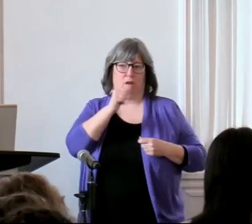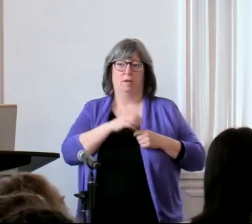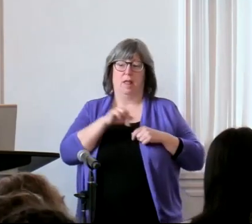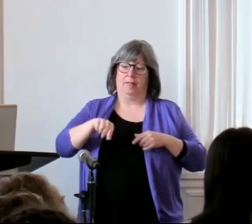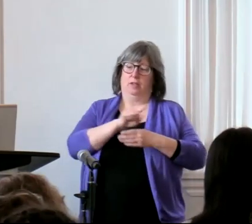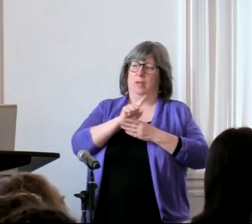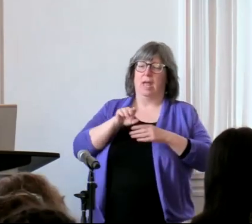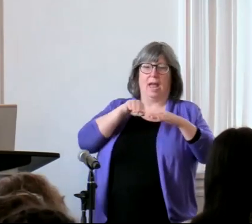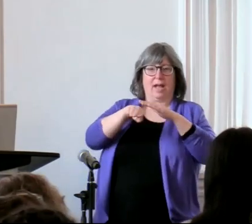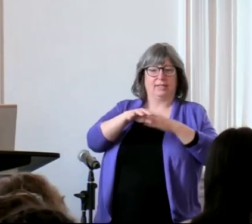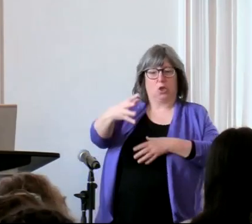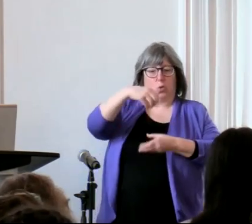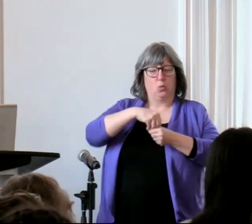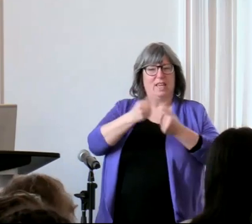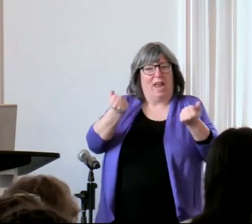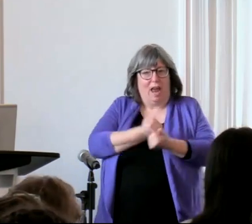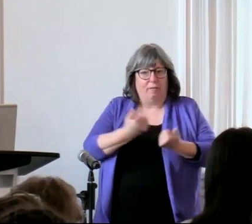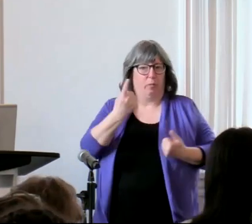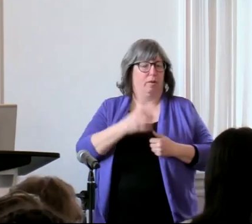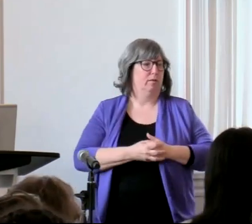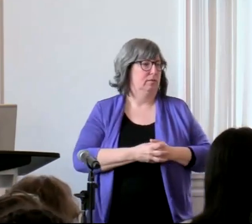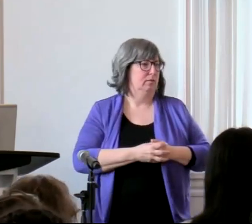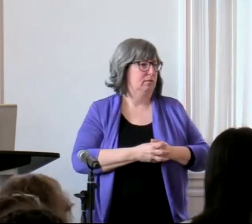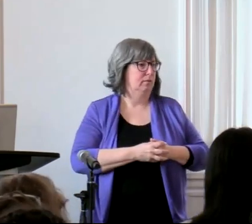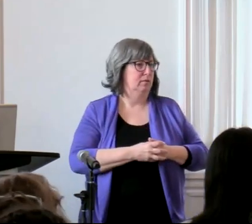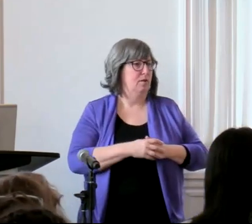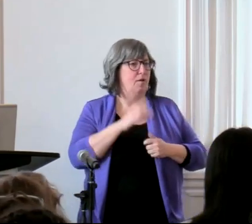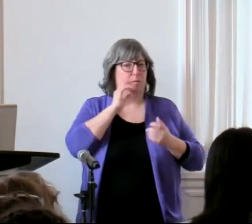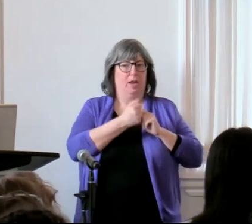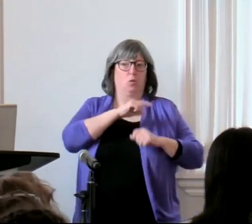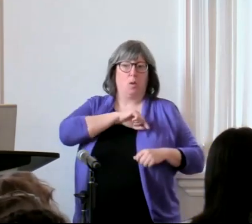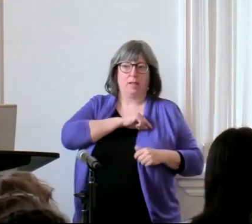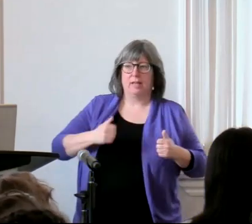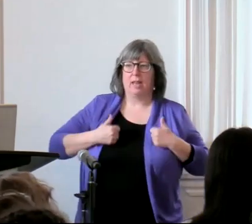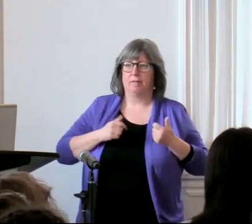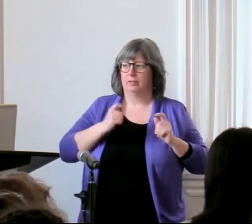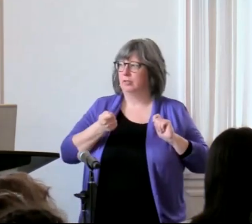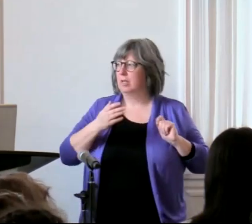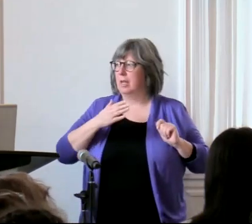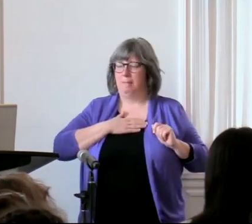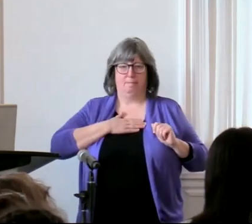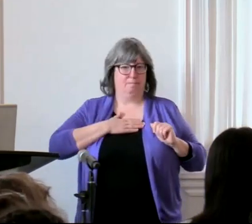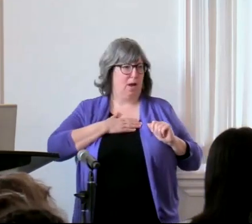Access Includes Everyone: Moving The Bar on Quality of Life. And this is where my communications team